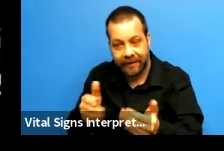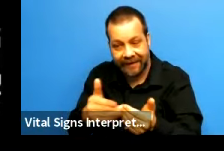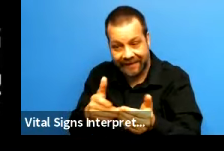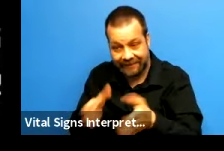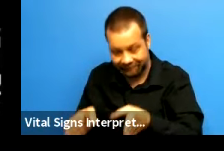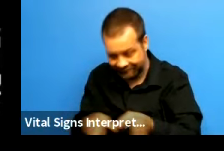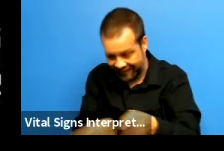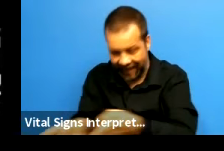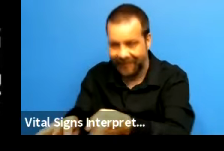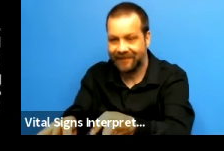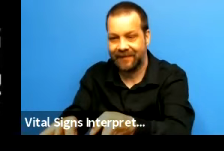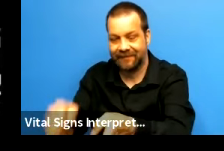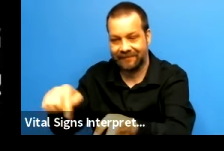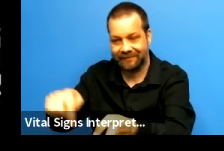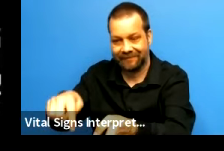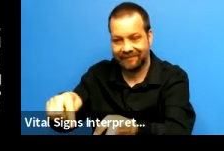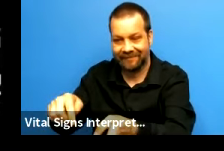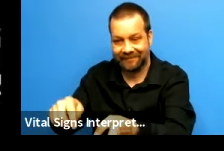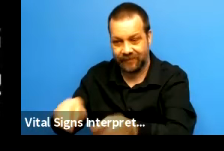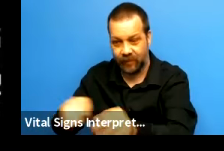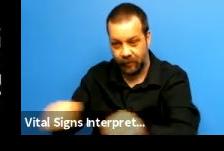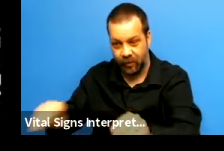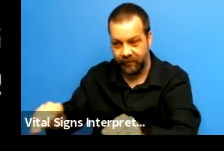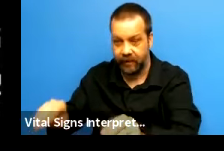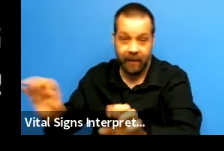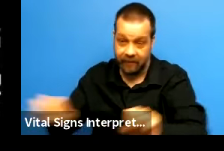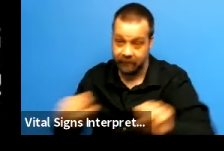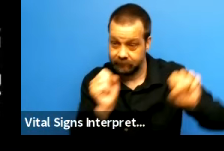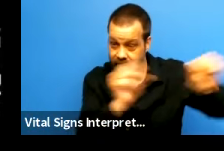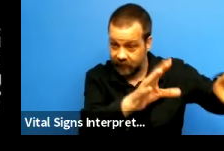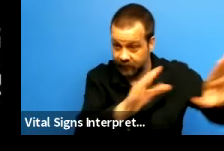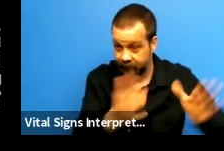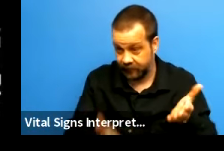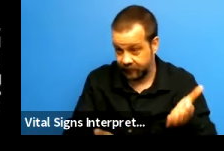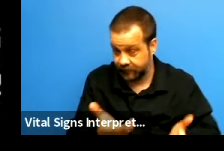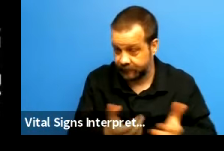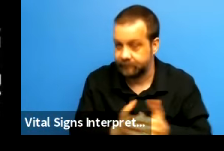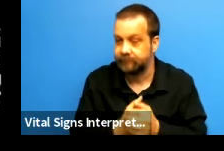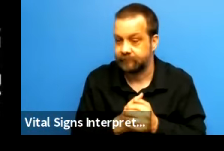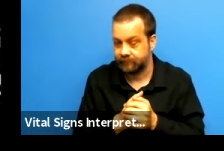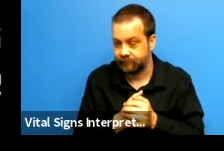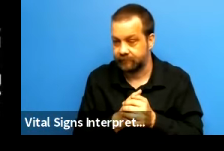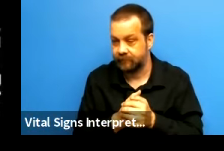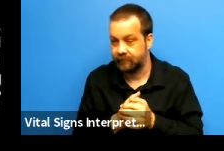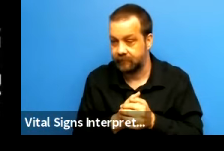Be mindful as you're moving furniture, there are folks using wheelchairs, canes, crutches.